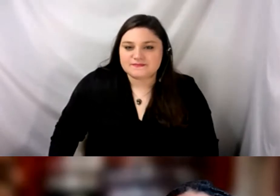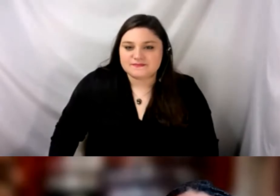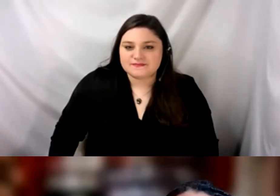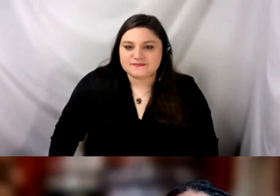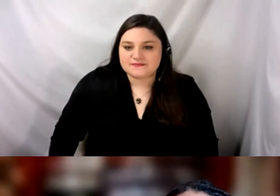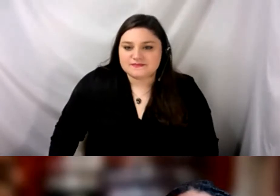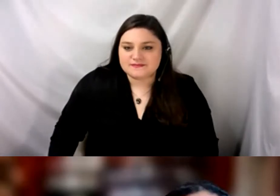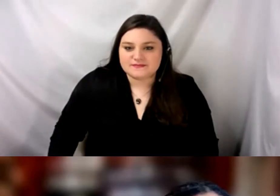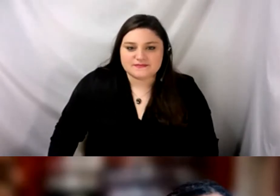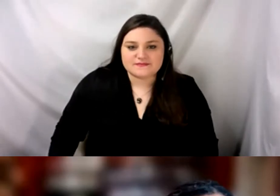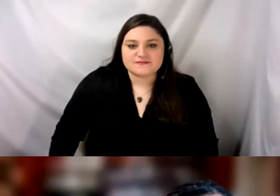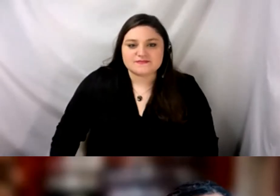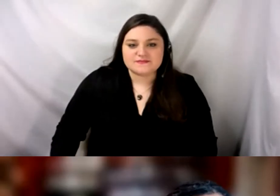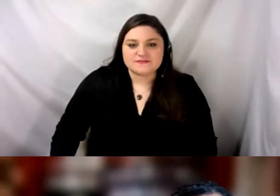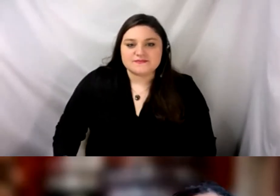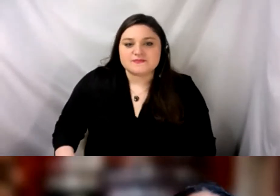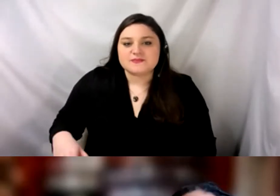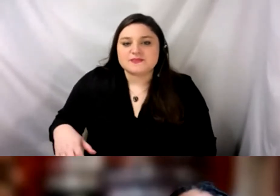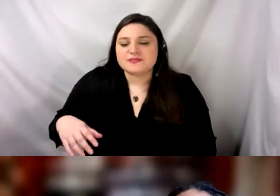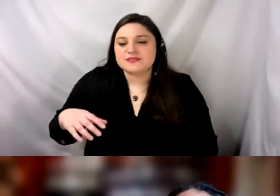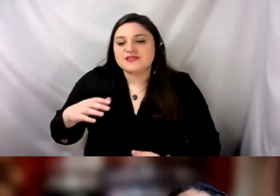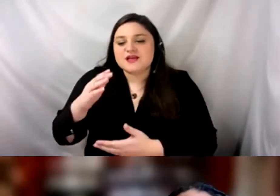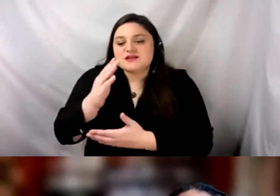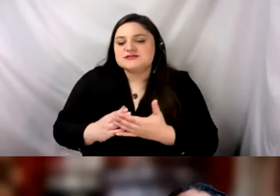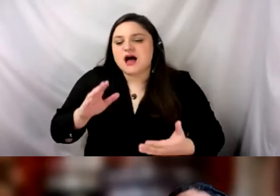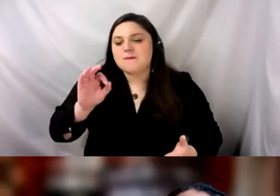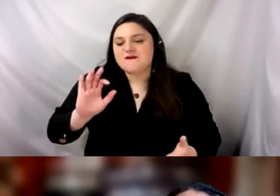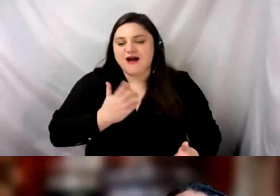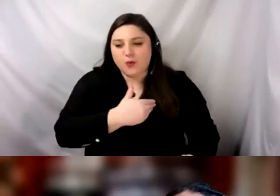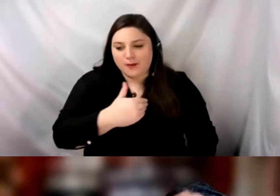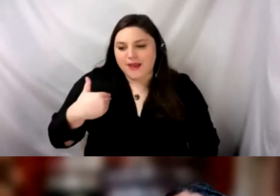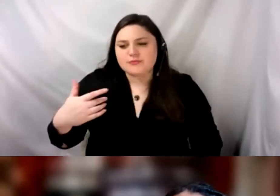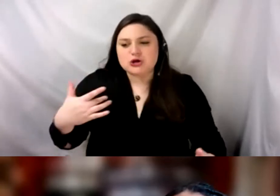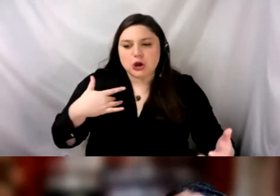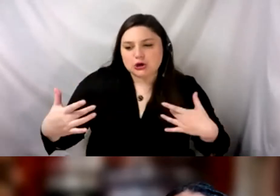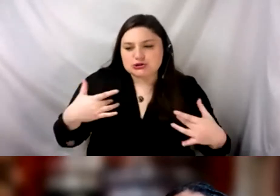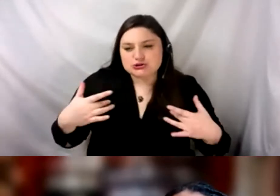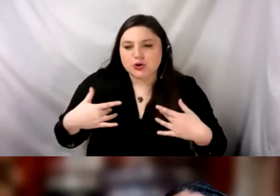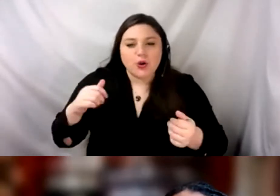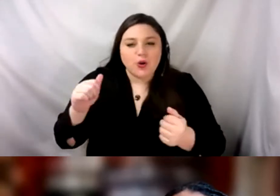one at the early actual NYC -- those early New York City